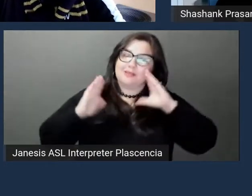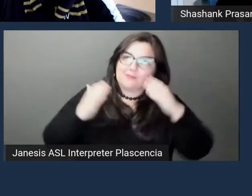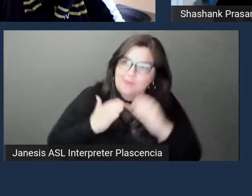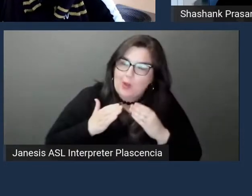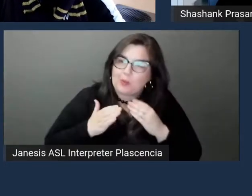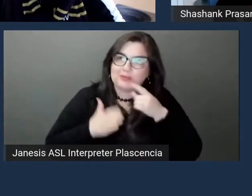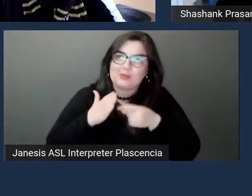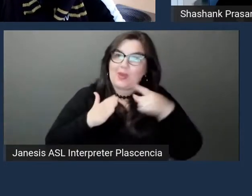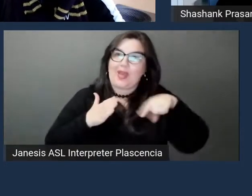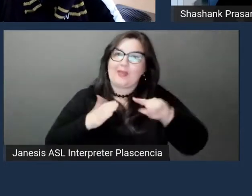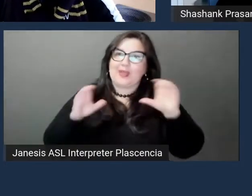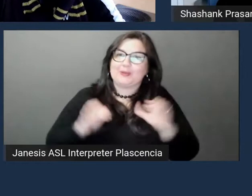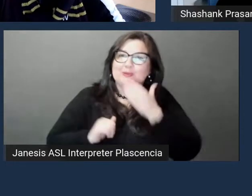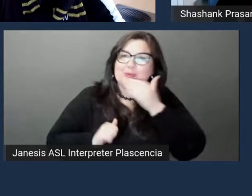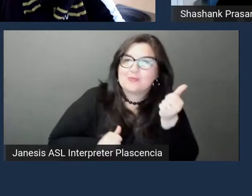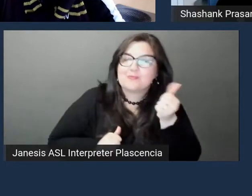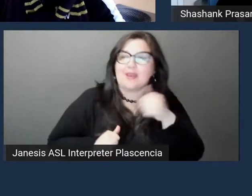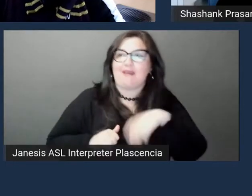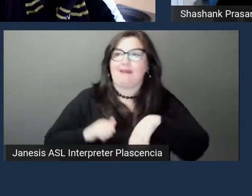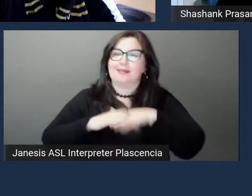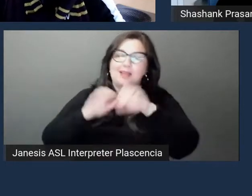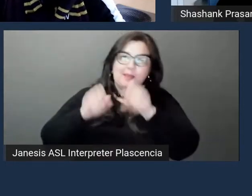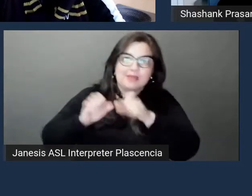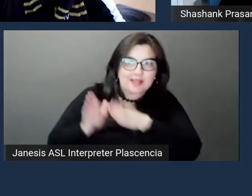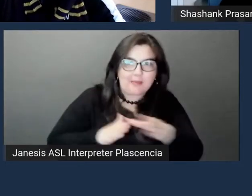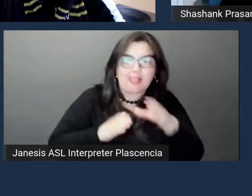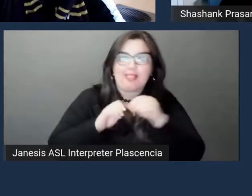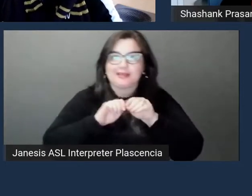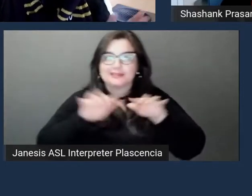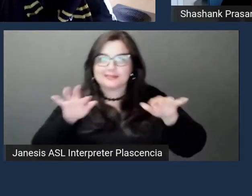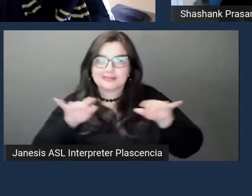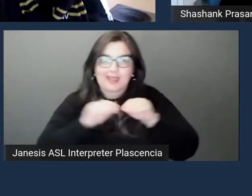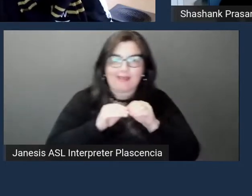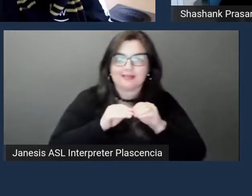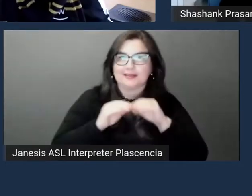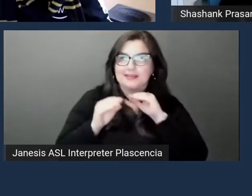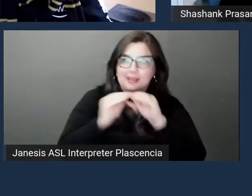like capacity planning, scaling security, appliance batching, we can take care of those things.